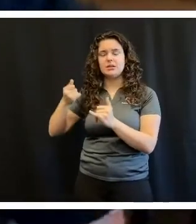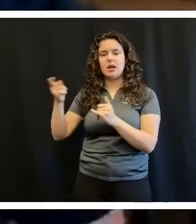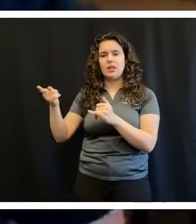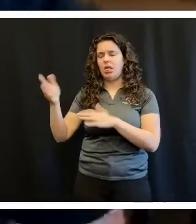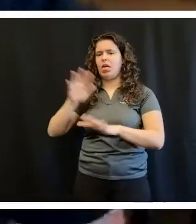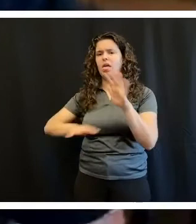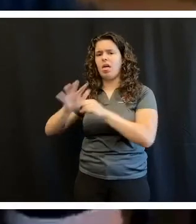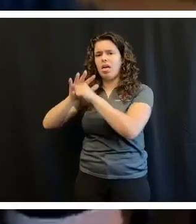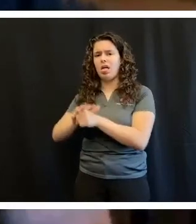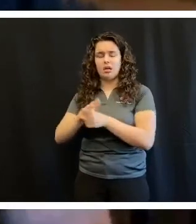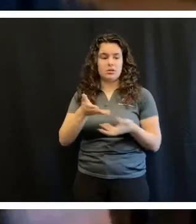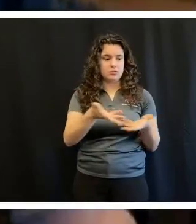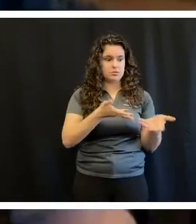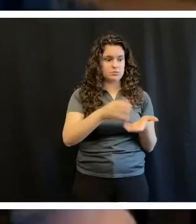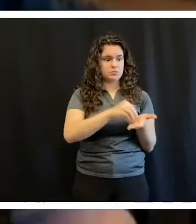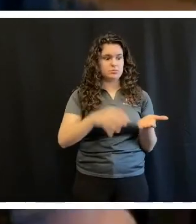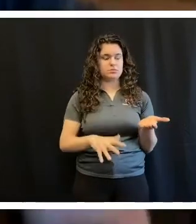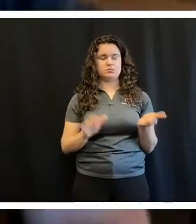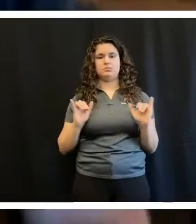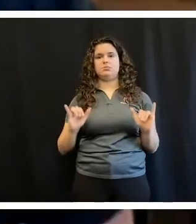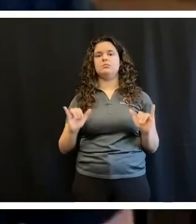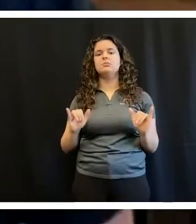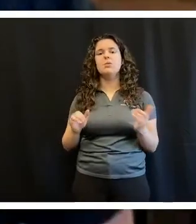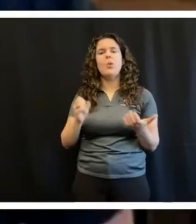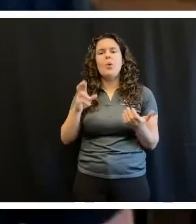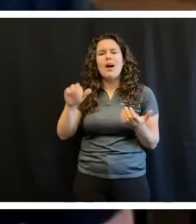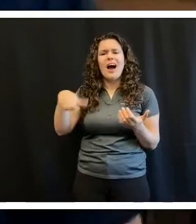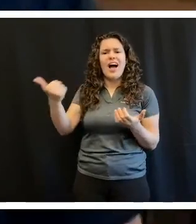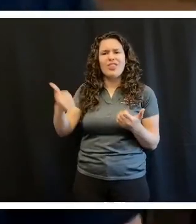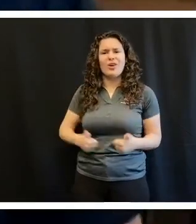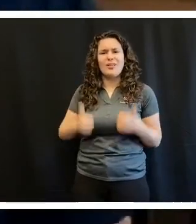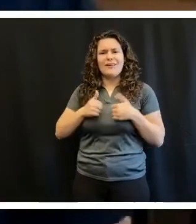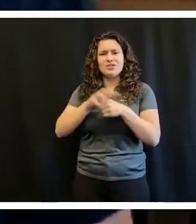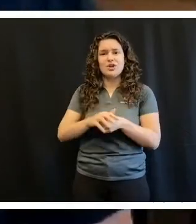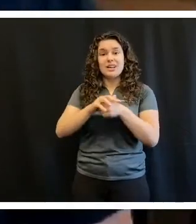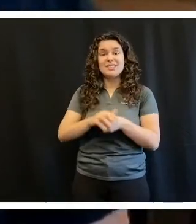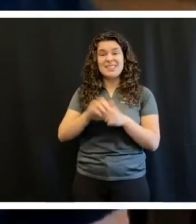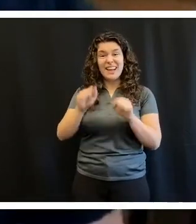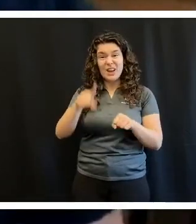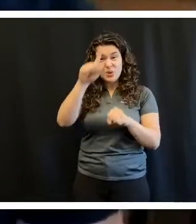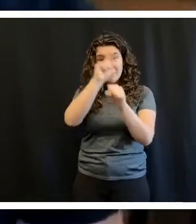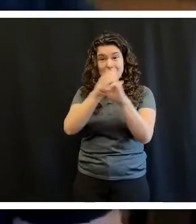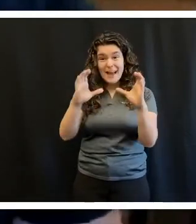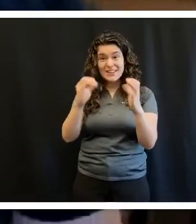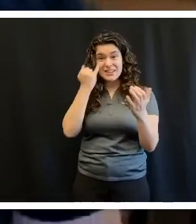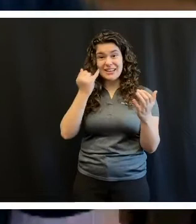I mean, I think can you imagine trying to be a parent, a single parent of multiple kids?